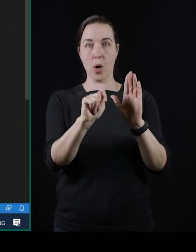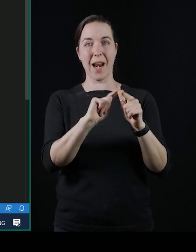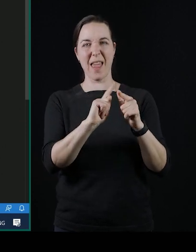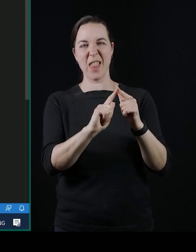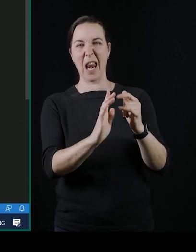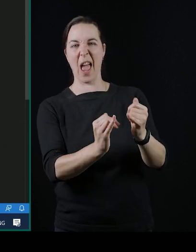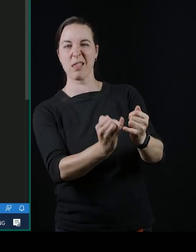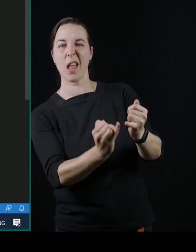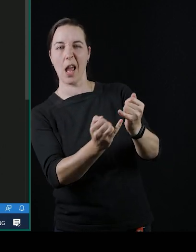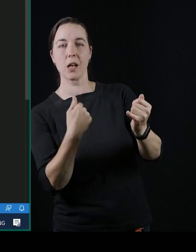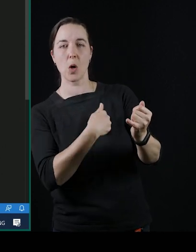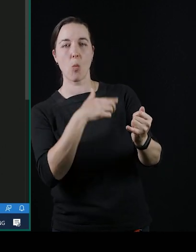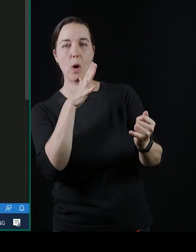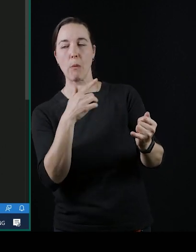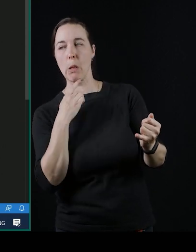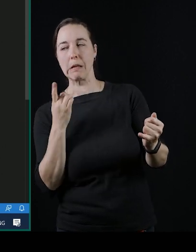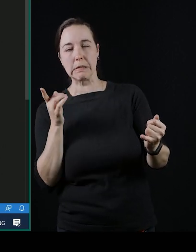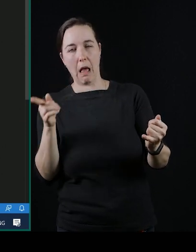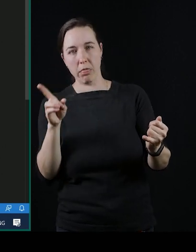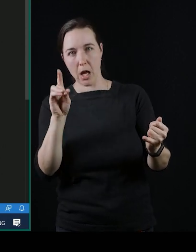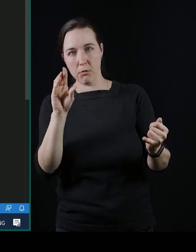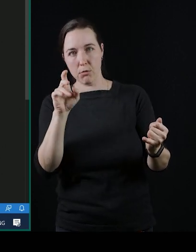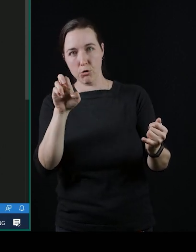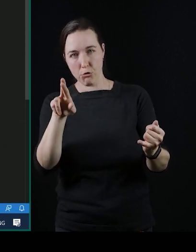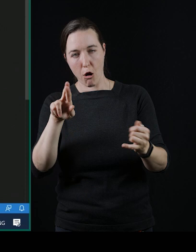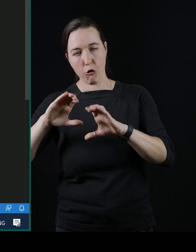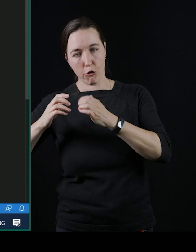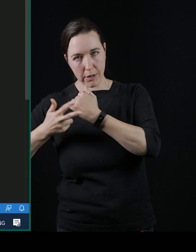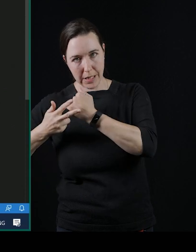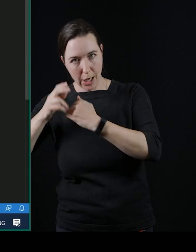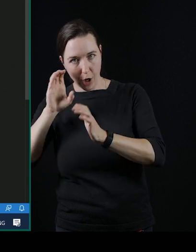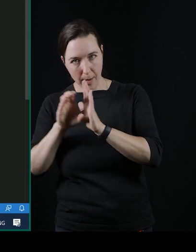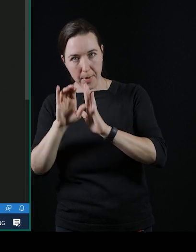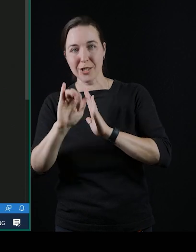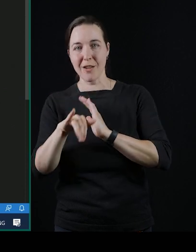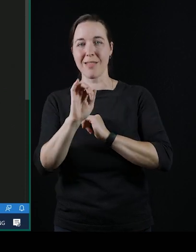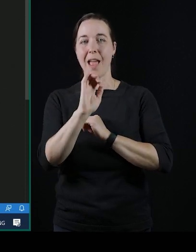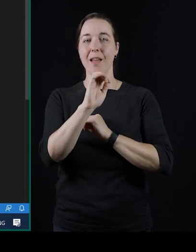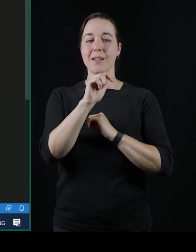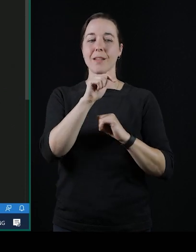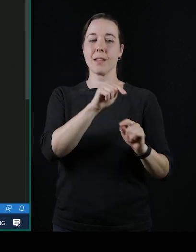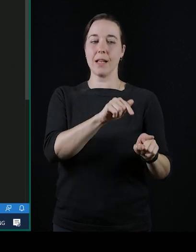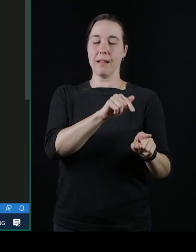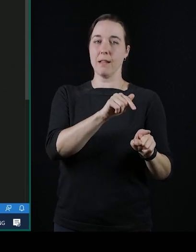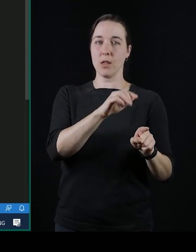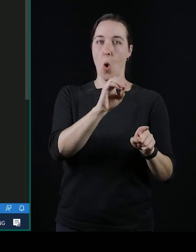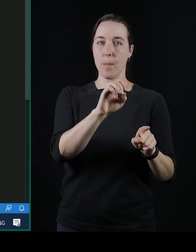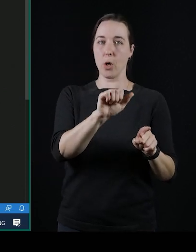and at the end, we will deal with the Docker container image that the OpenArena SJ double is the first